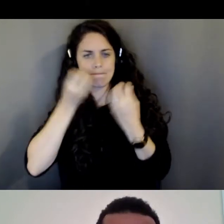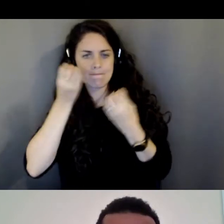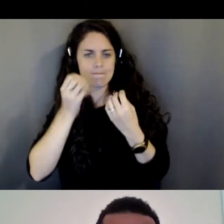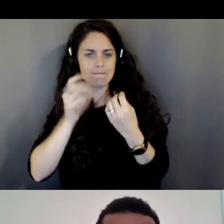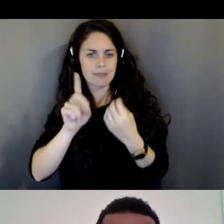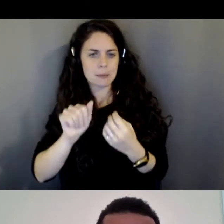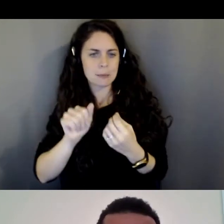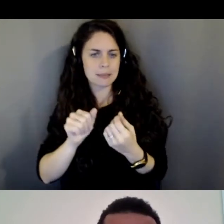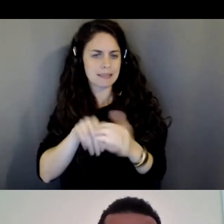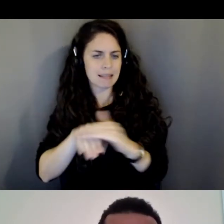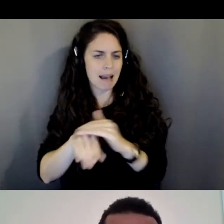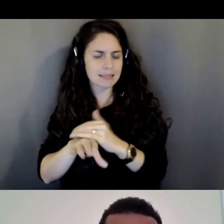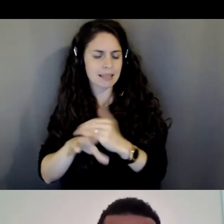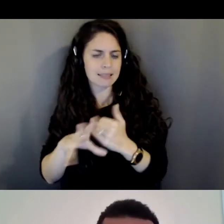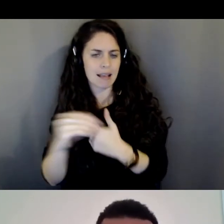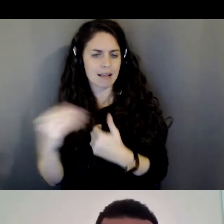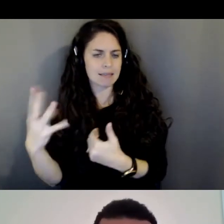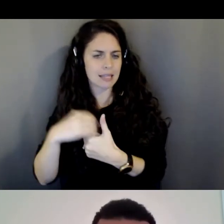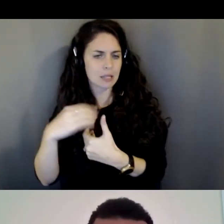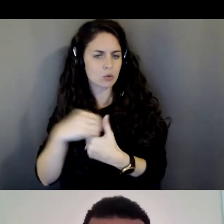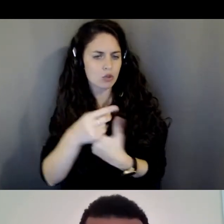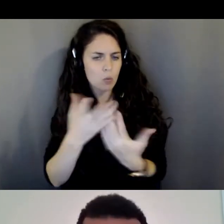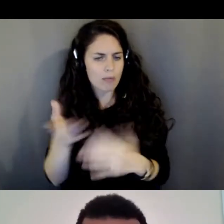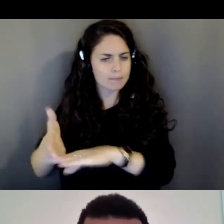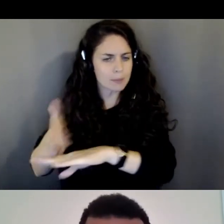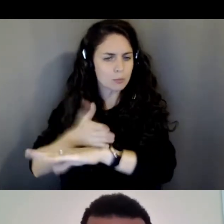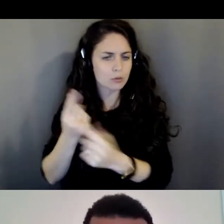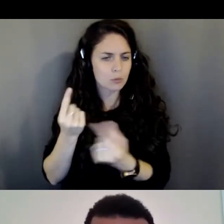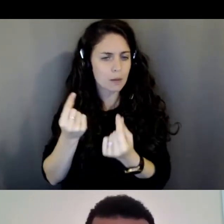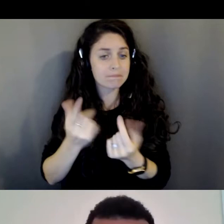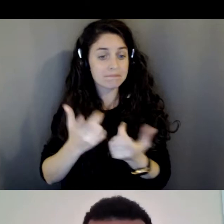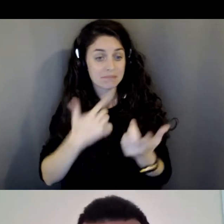access and inclusion? So I'll let you take it away from here, Justice, once you turn your sound on.